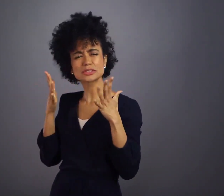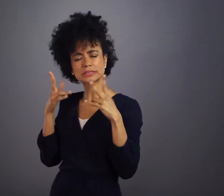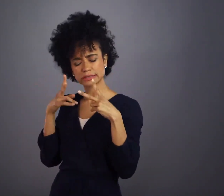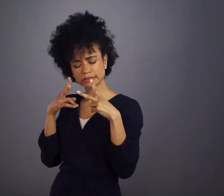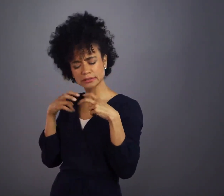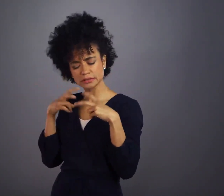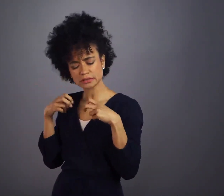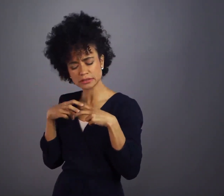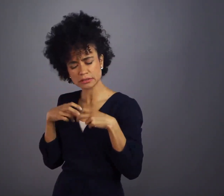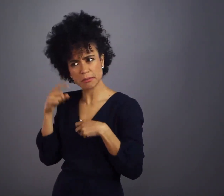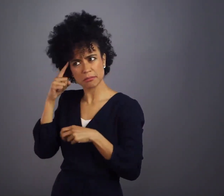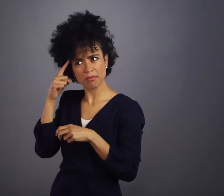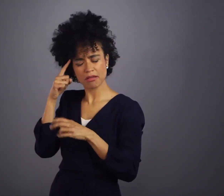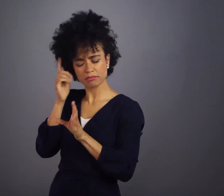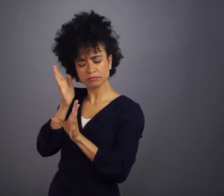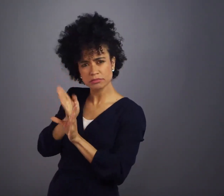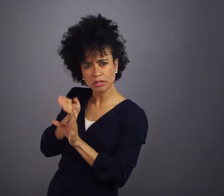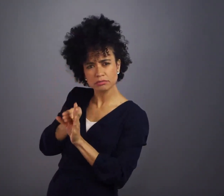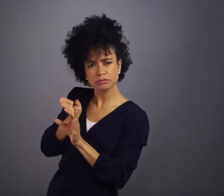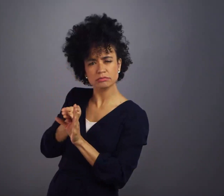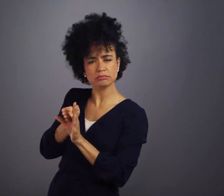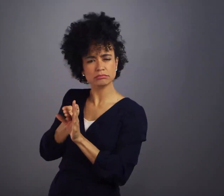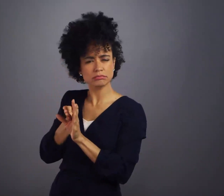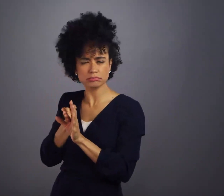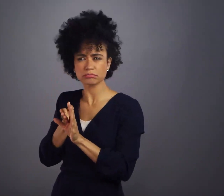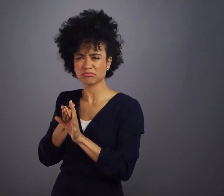His physical and mental condition were unusually good.